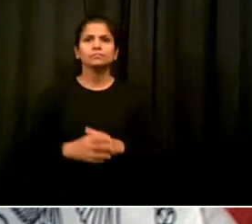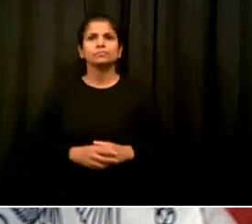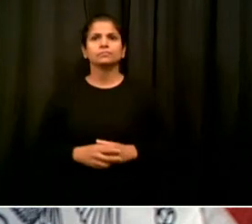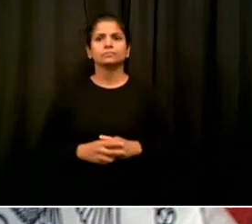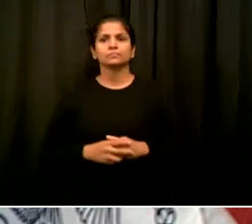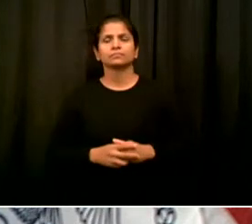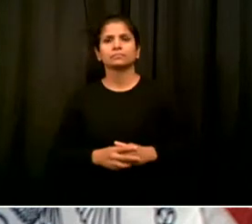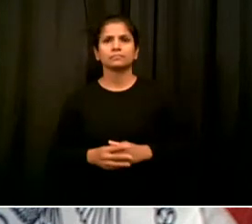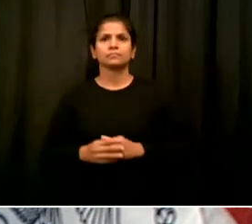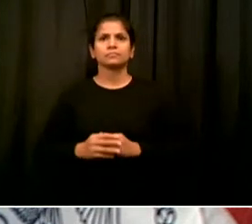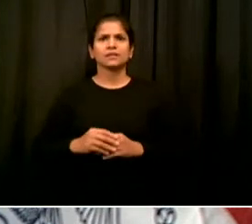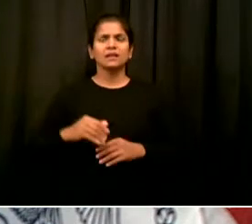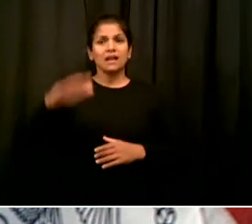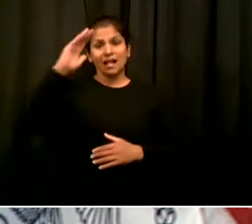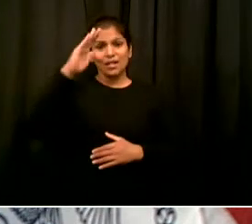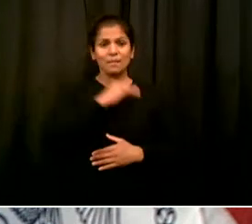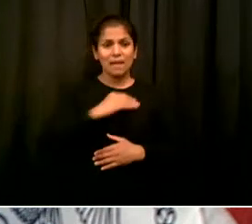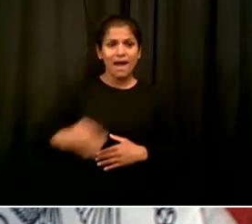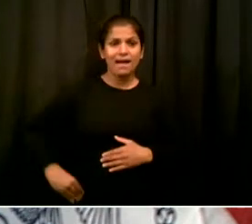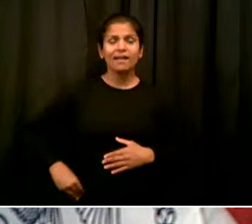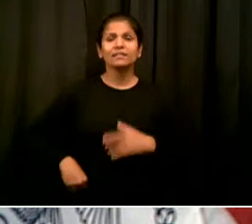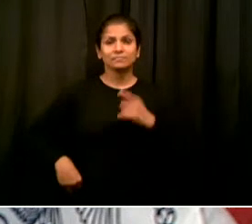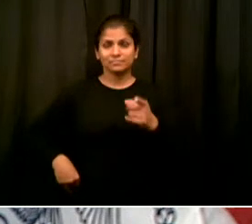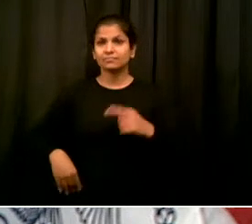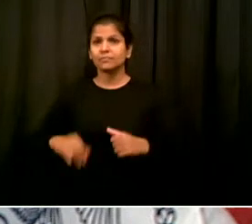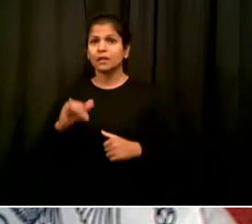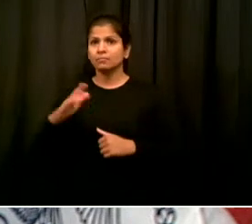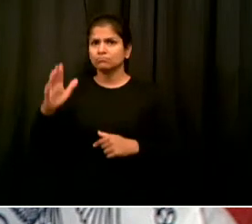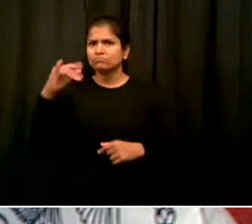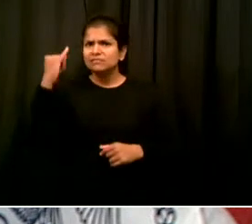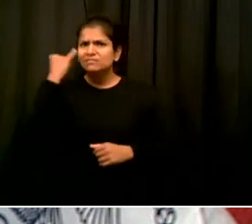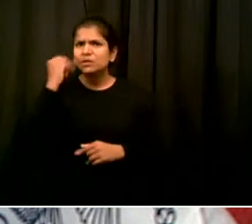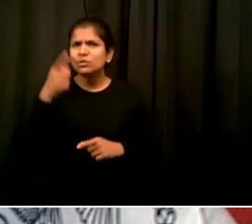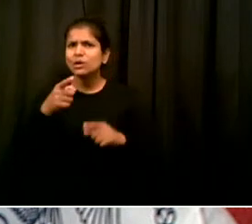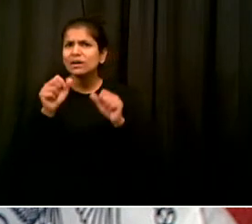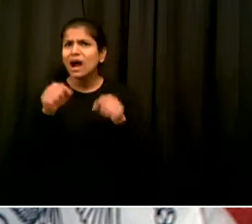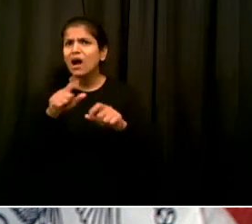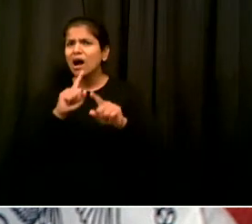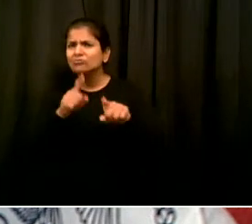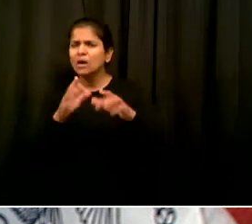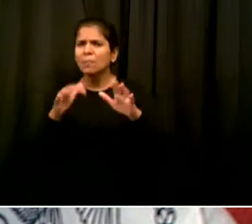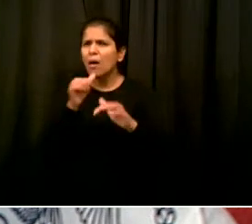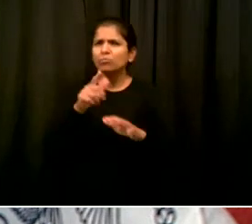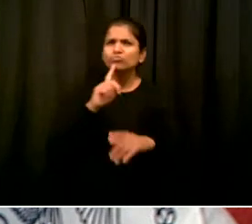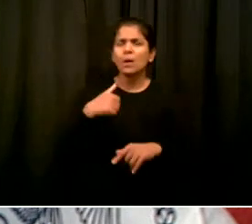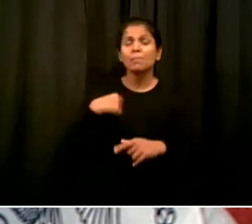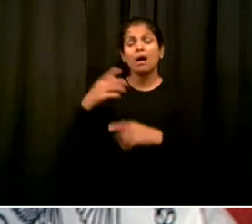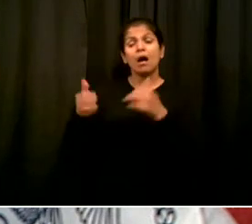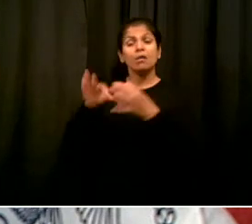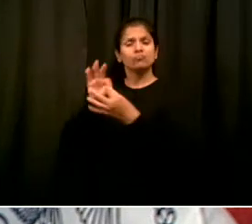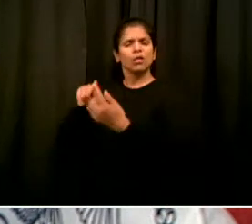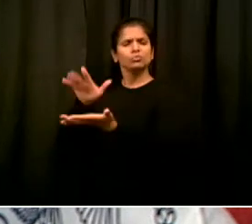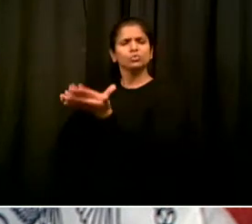DON''KT NN OWIIF YYOU CAN ANSWER HAD QUESTION FOR ME BECAUSE THE CHANCE LAKESHORE IS NOT ON THE PHOHOEN. . BUT CAN YOU TALK